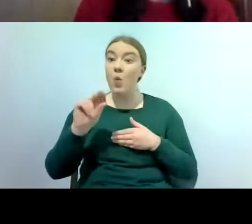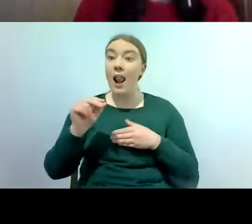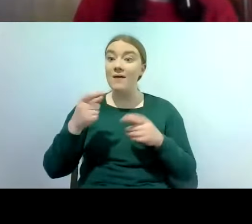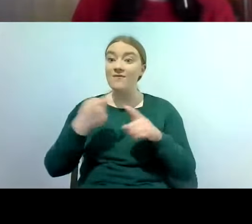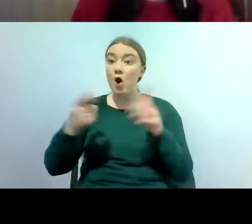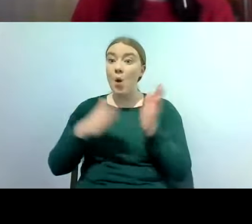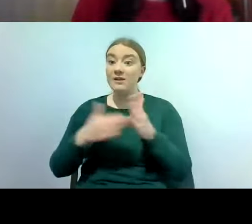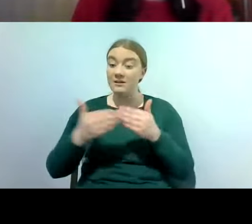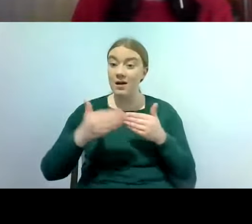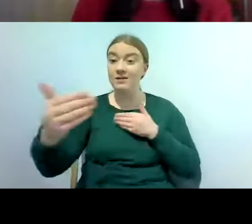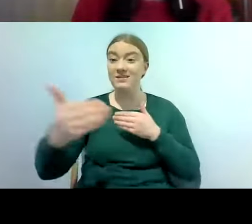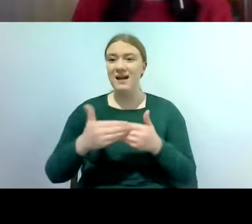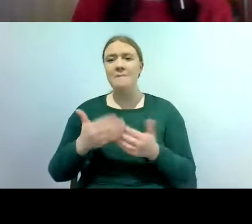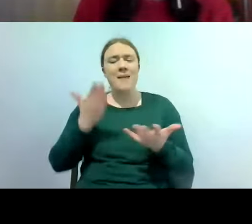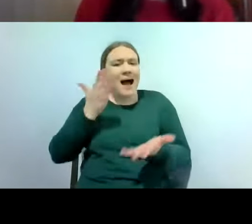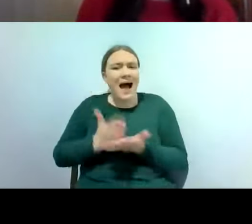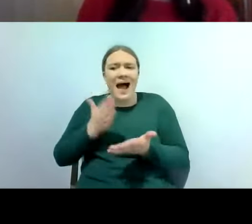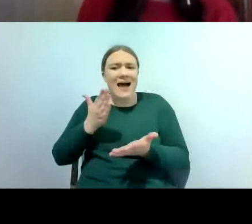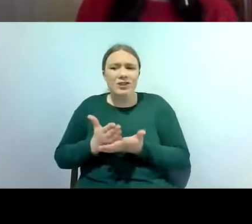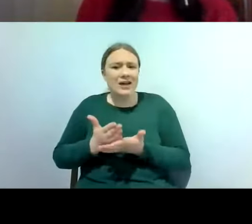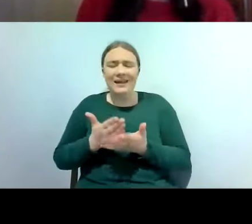there didn't really seem to be any relationship with the length of the fish